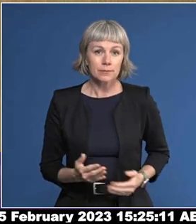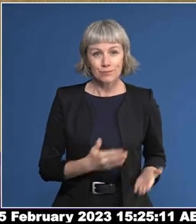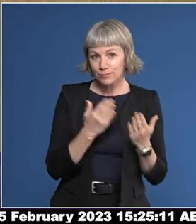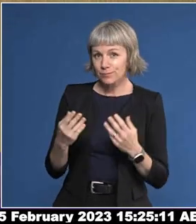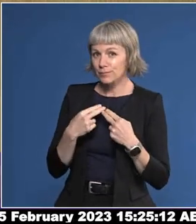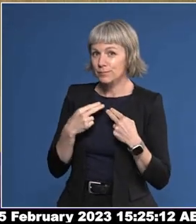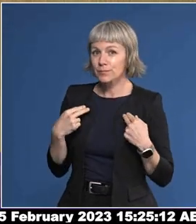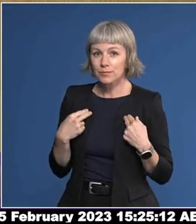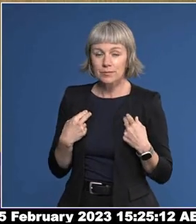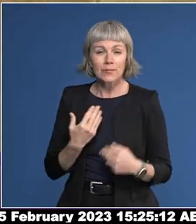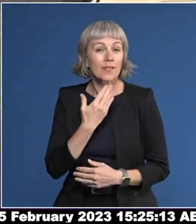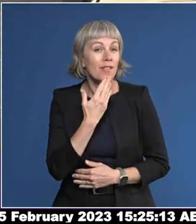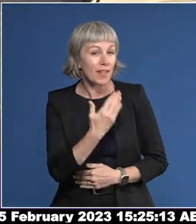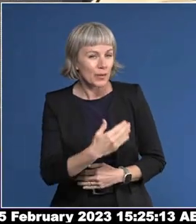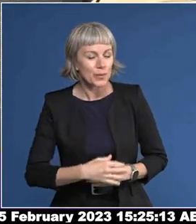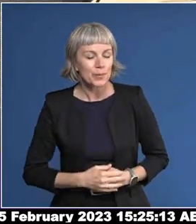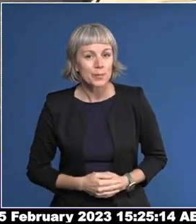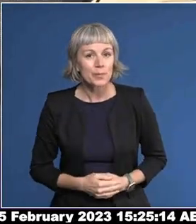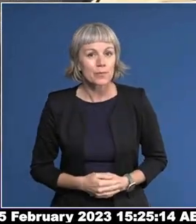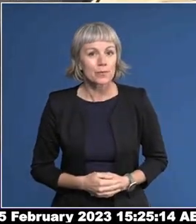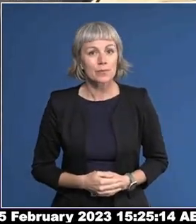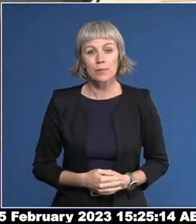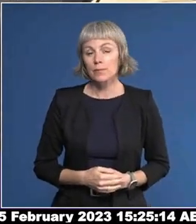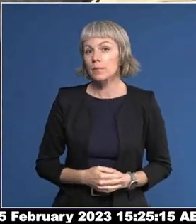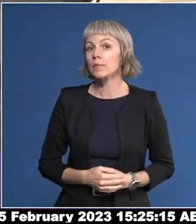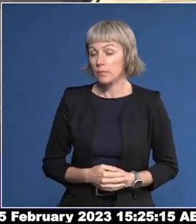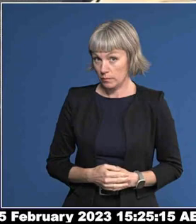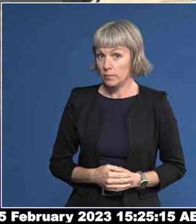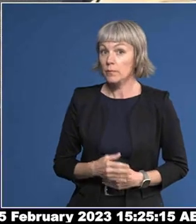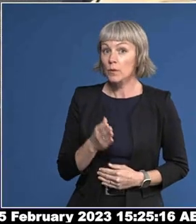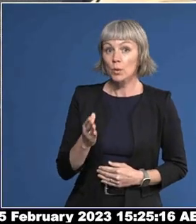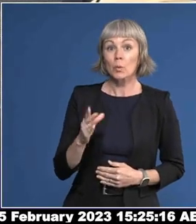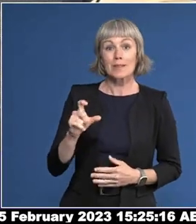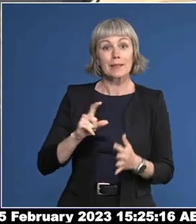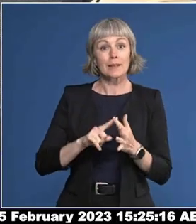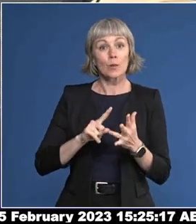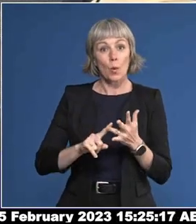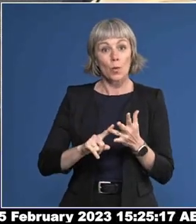Thank you. Ms Leigh, you are the CEO of National Disability Services.